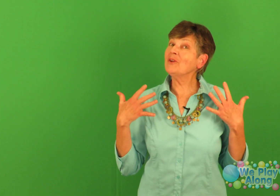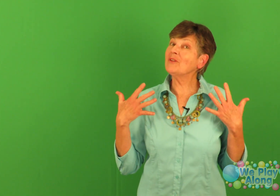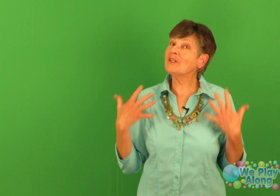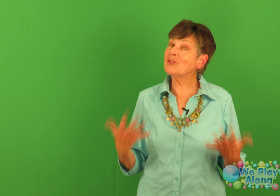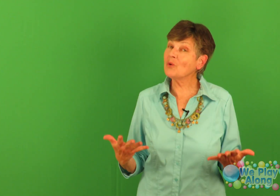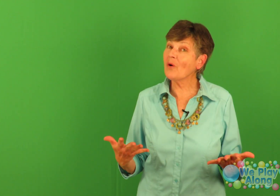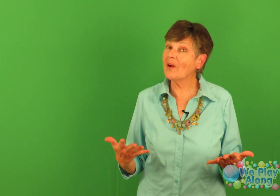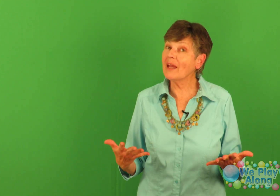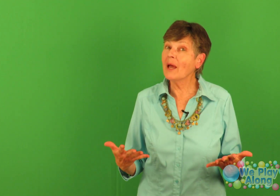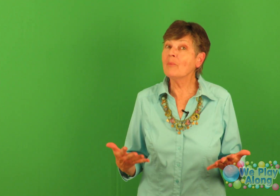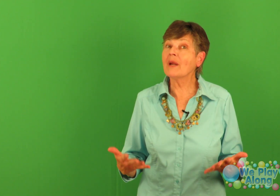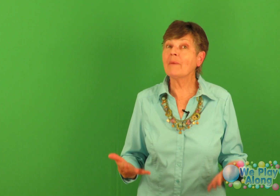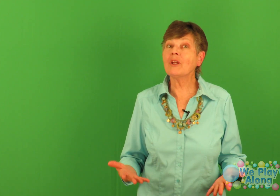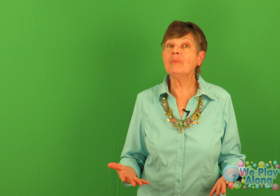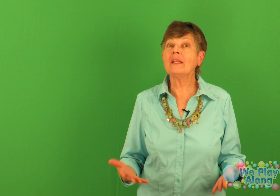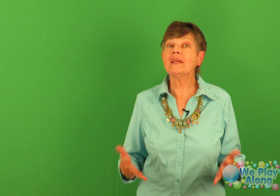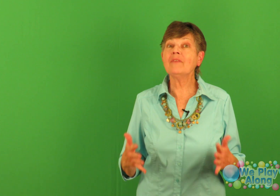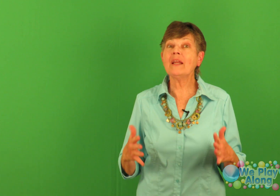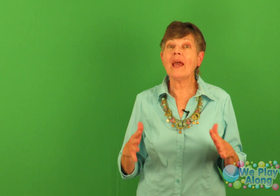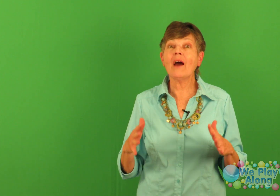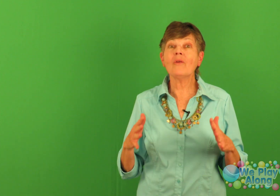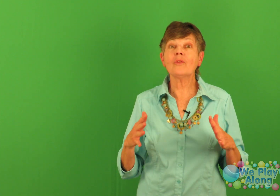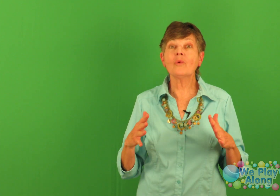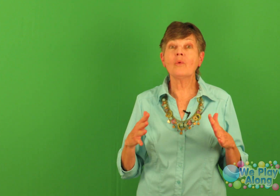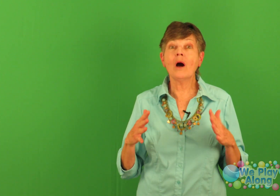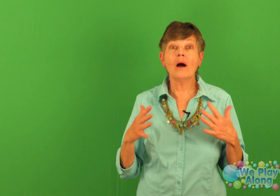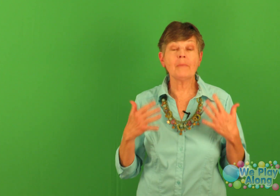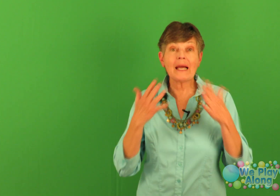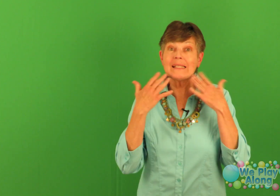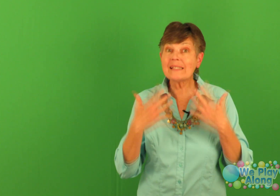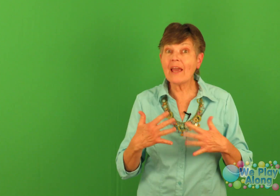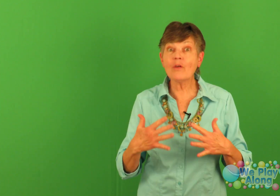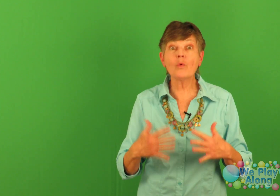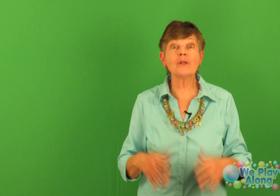you this story but I'm gonna be leaving out the I'm not going to say the words